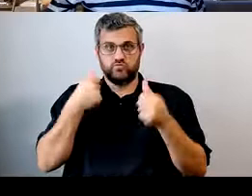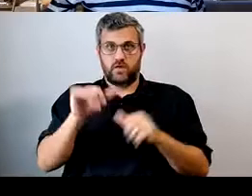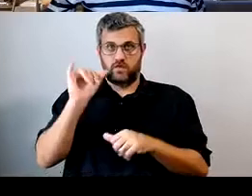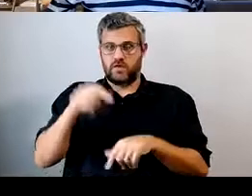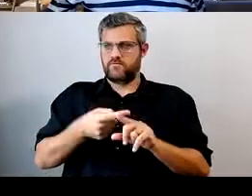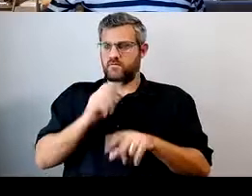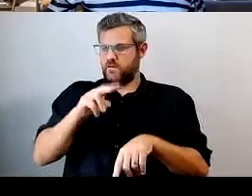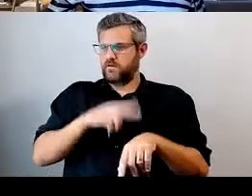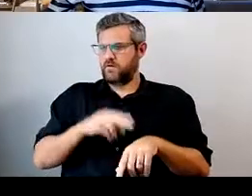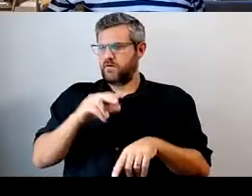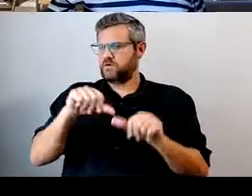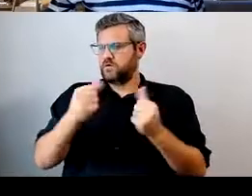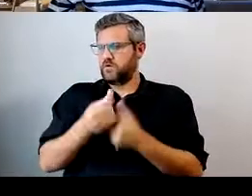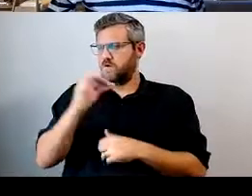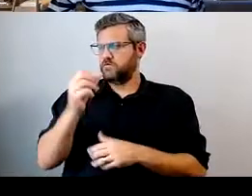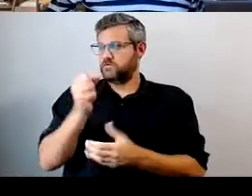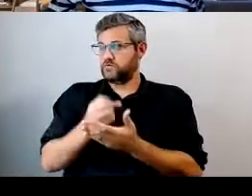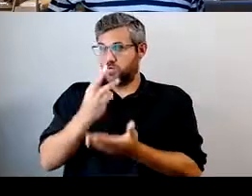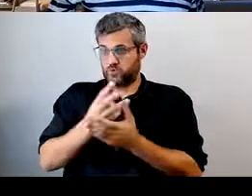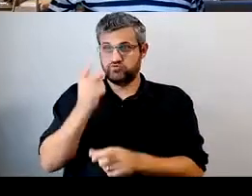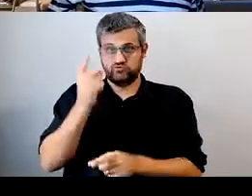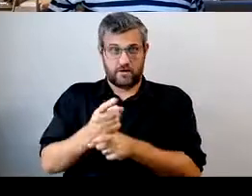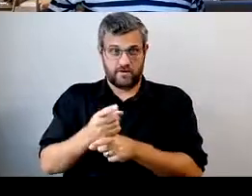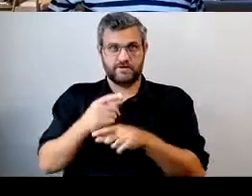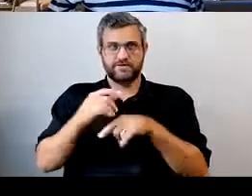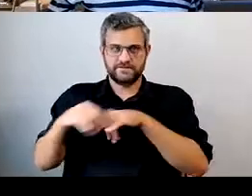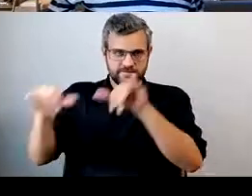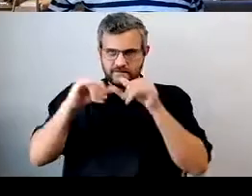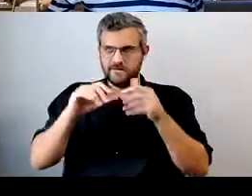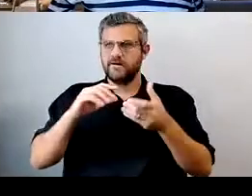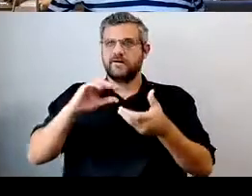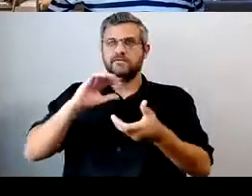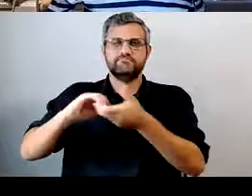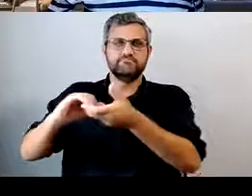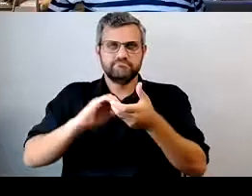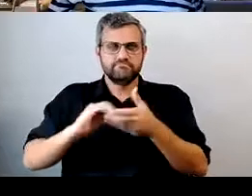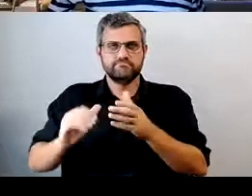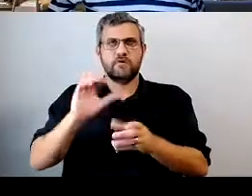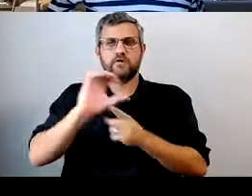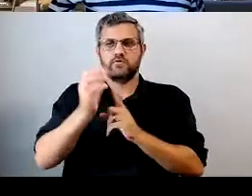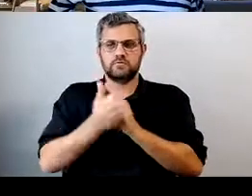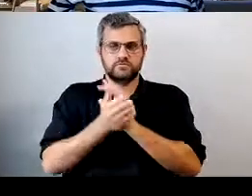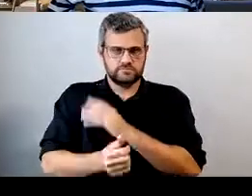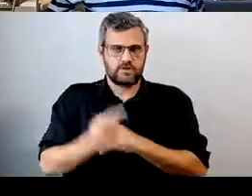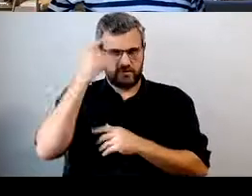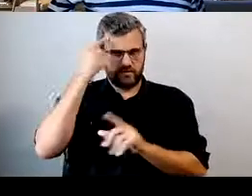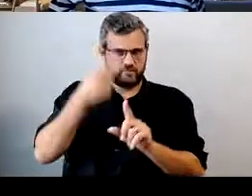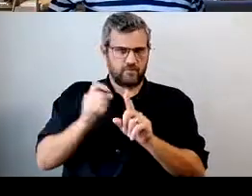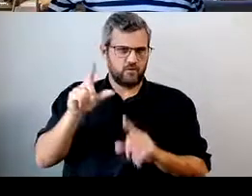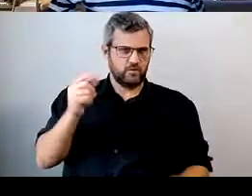National Association of Social Workers, right? The standards and indicators for cultural competence and social work practice, which I think is from 2015.